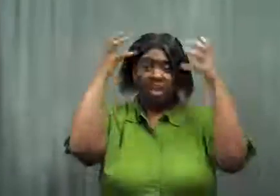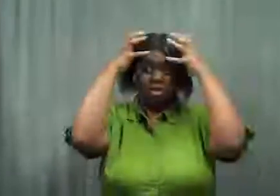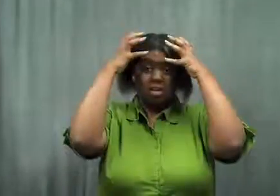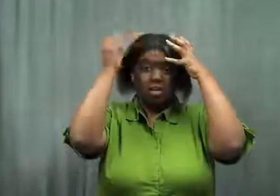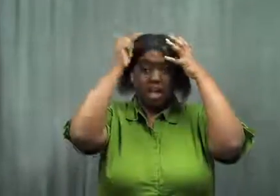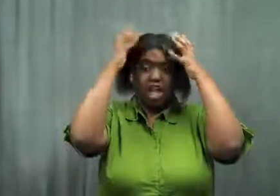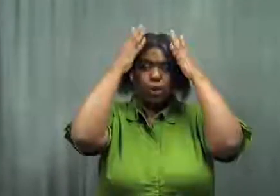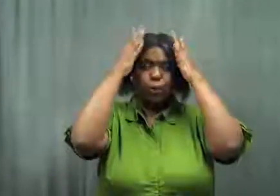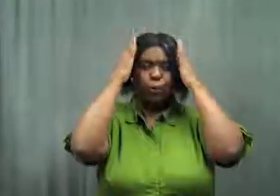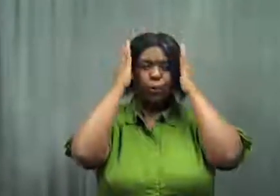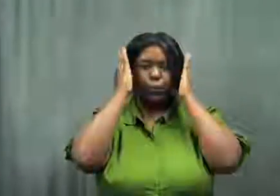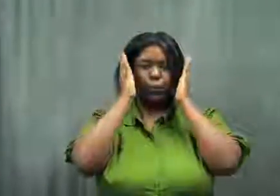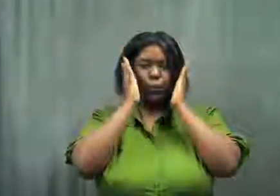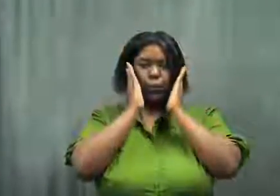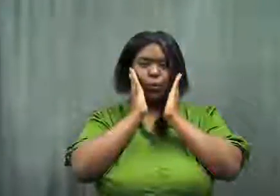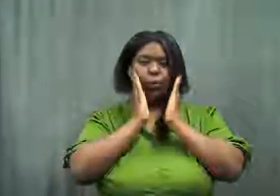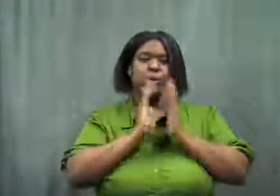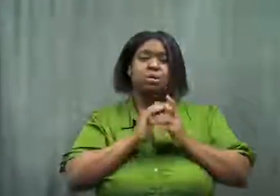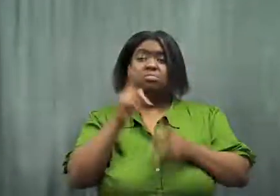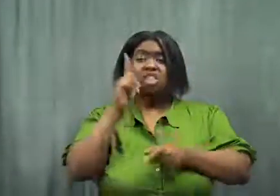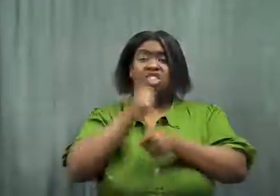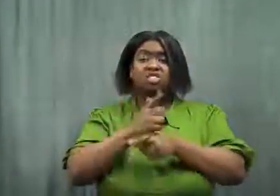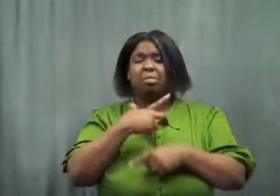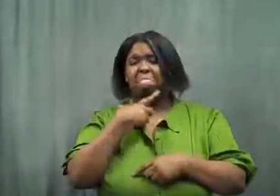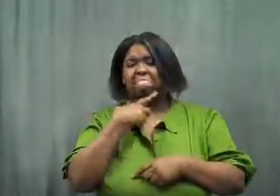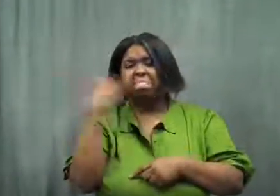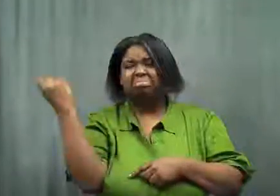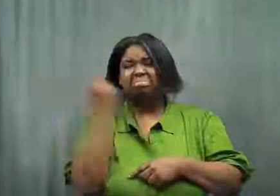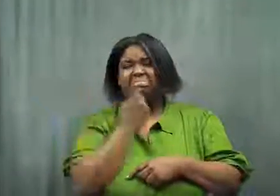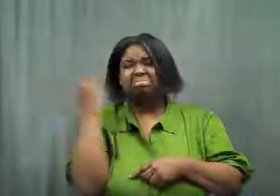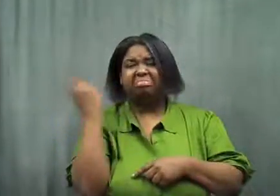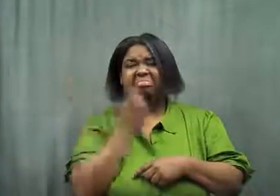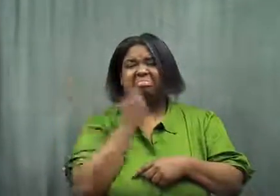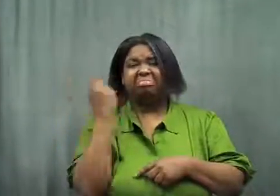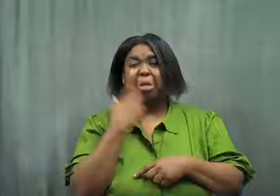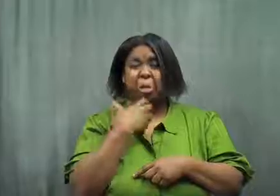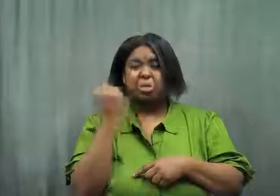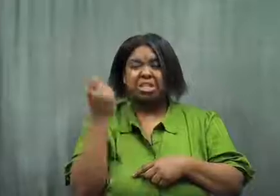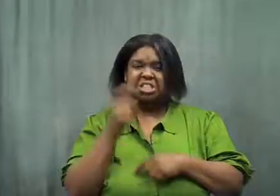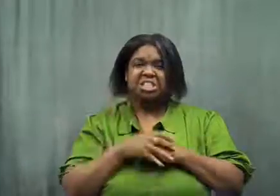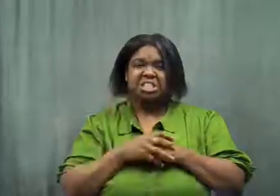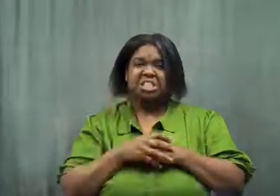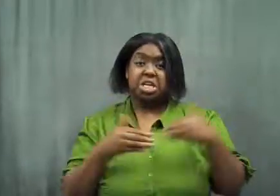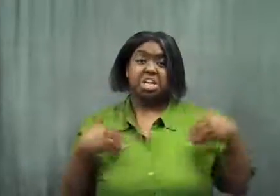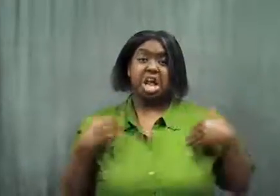They would help make thick hair smooth out. My oldest sister was experienced, and used to using the hot comb.